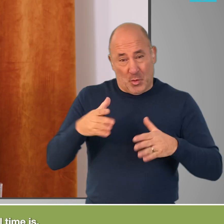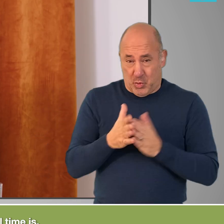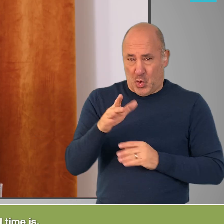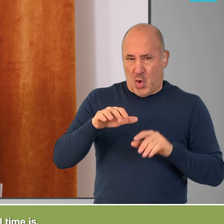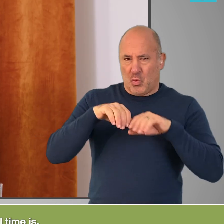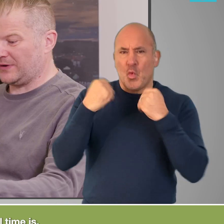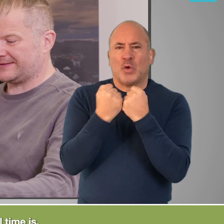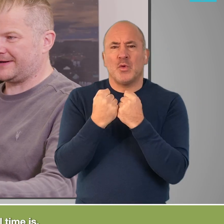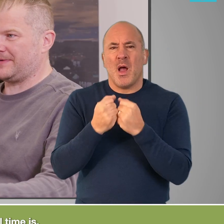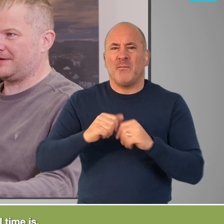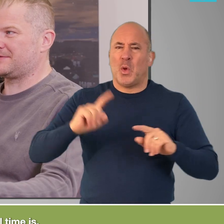So basically dwell time is,